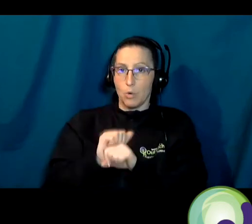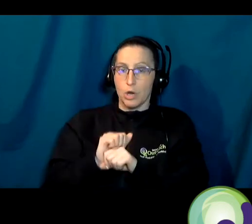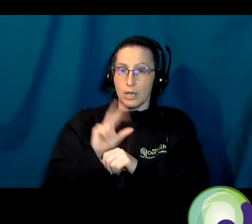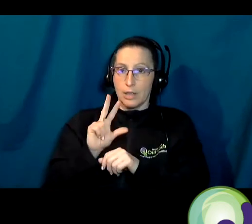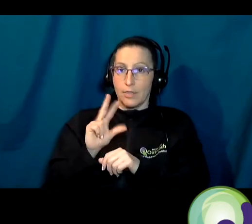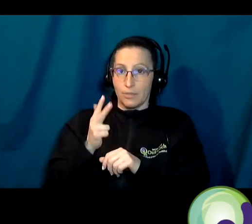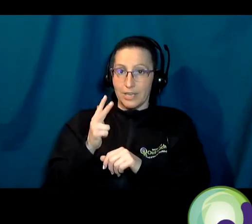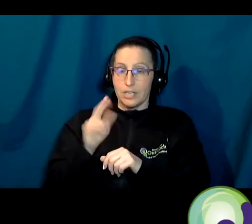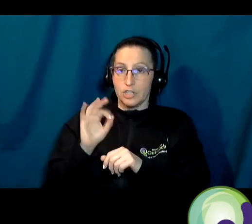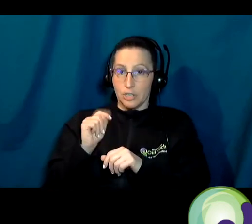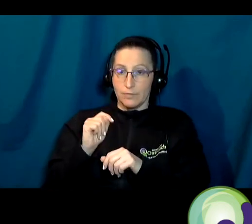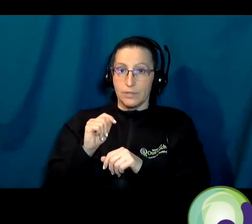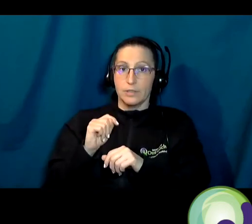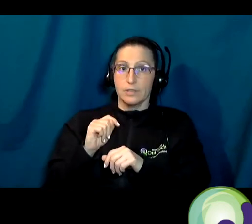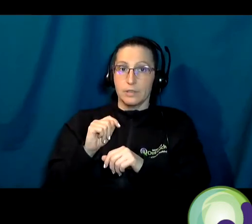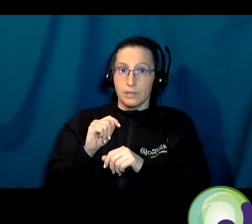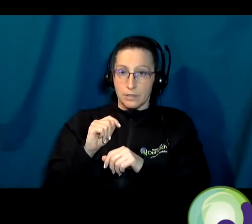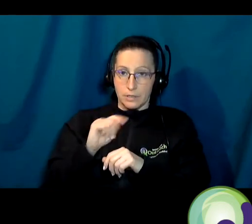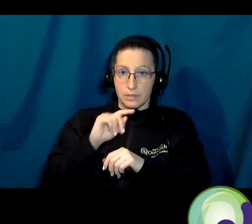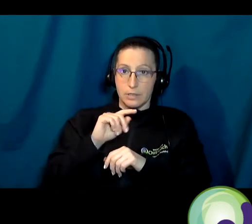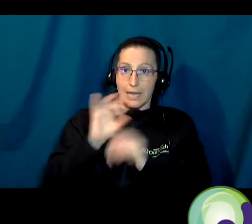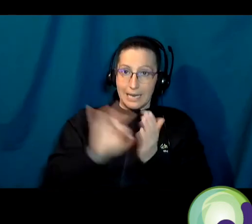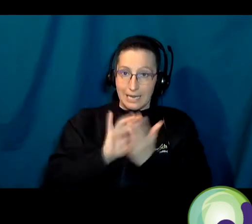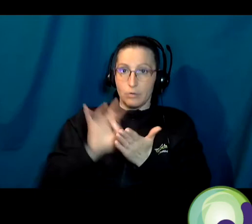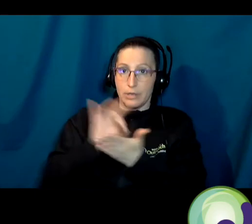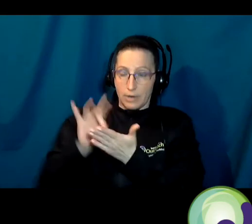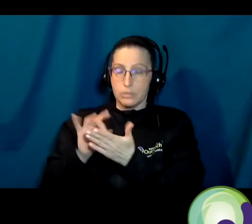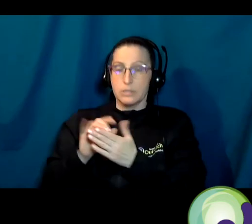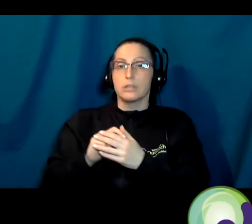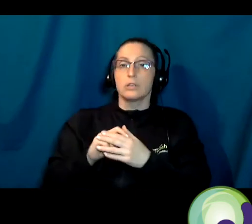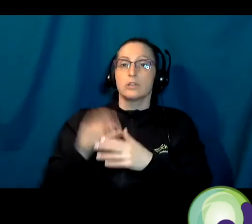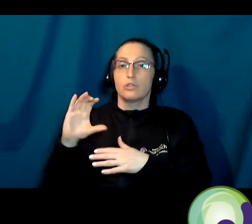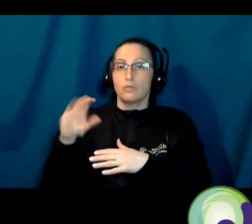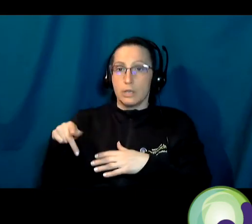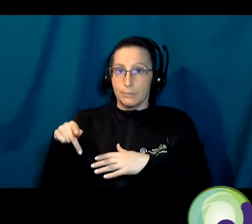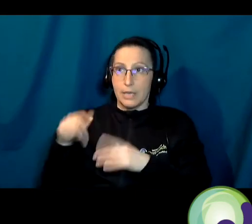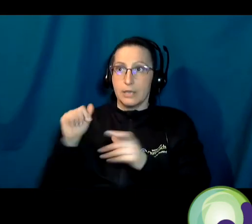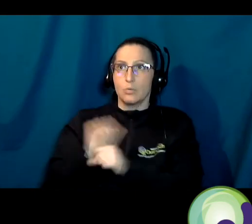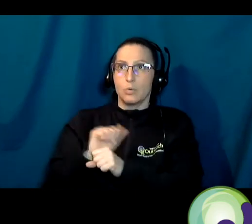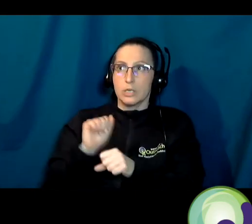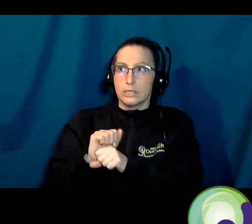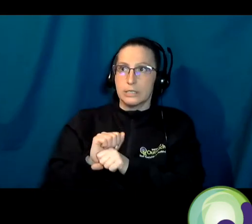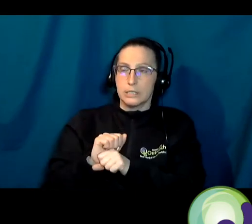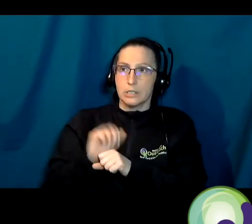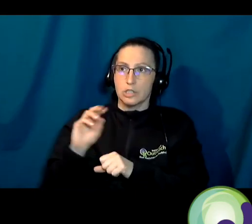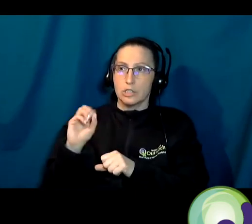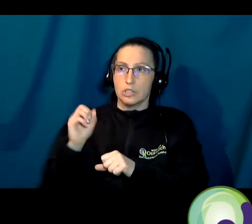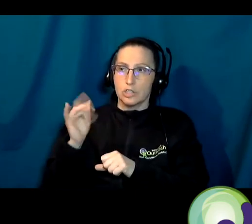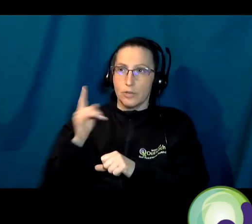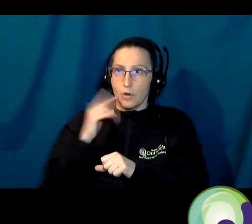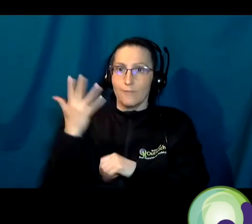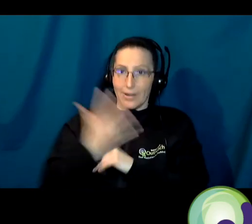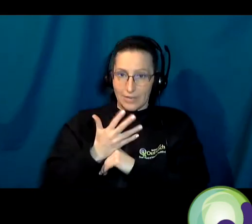five days a week. The Cross Plains plant works shift of five days a week, eight hours per day,